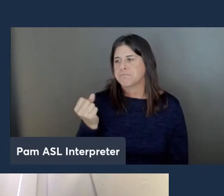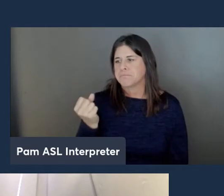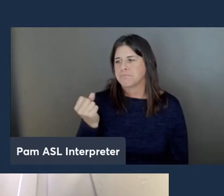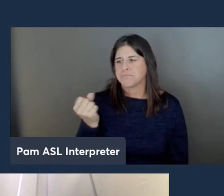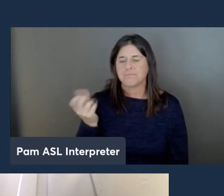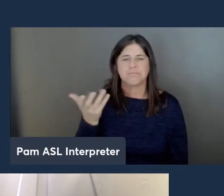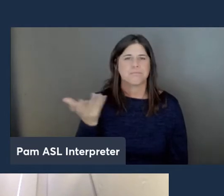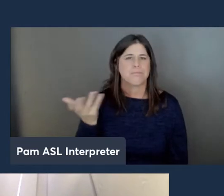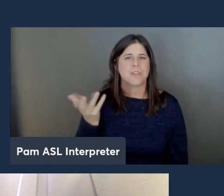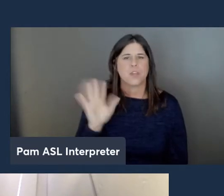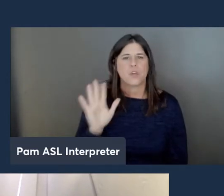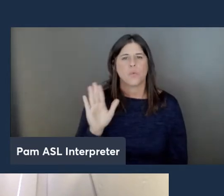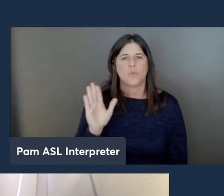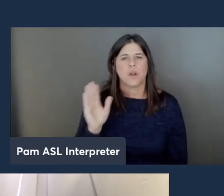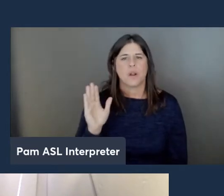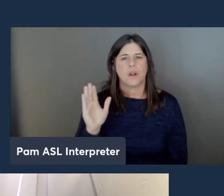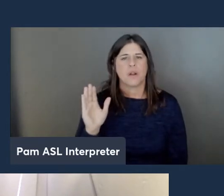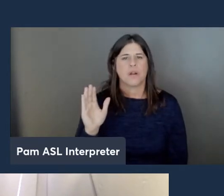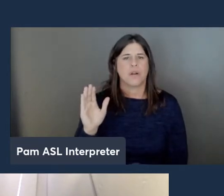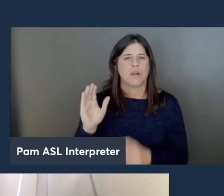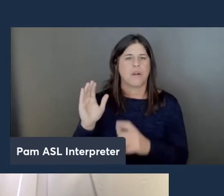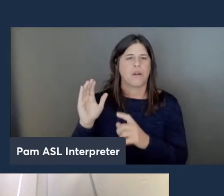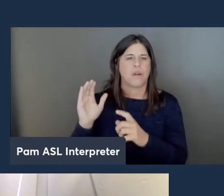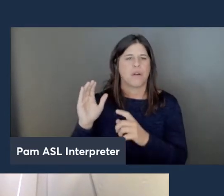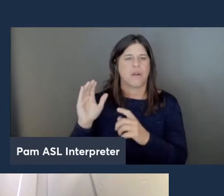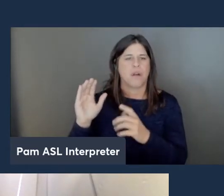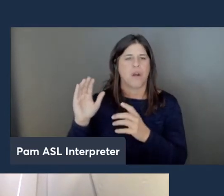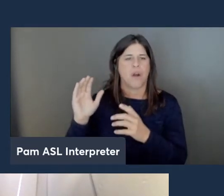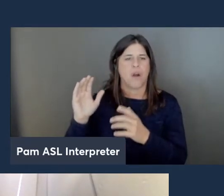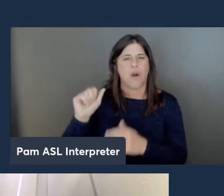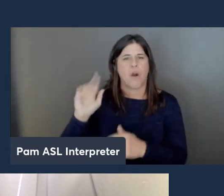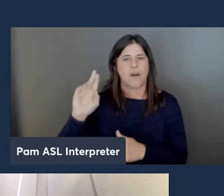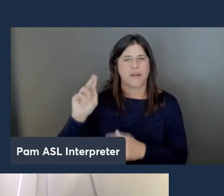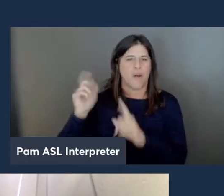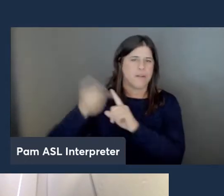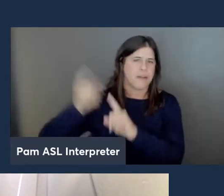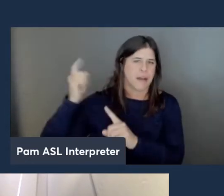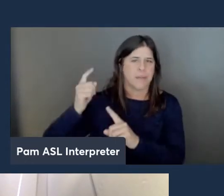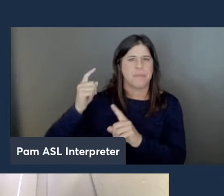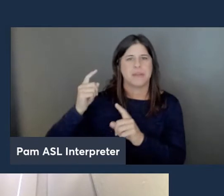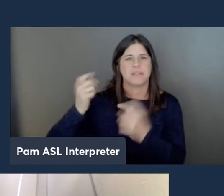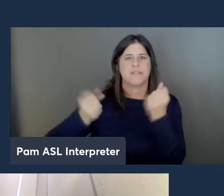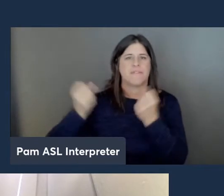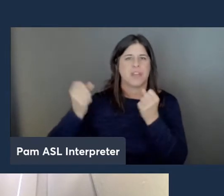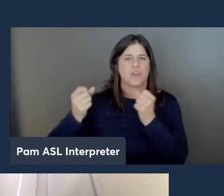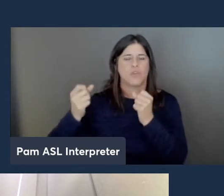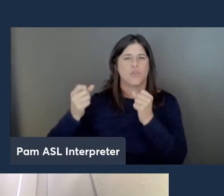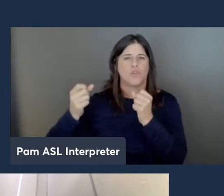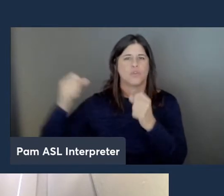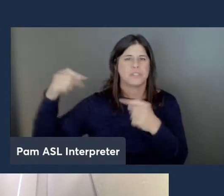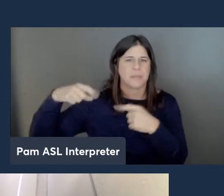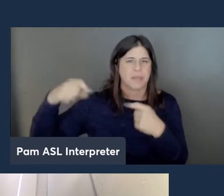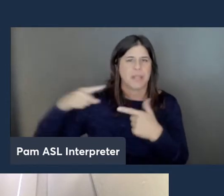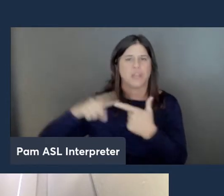your autonomous vehicle simulation systems, where the end target is often an ARM processor